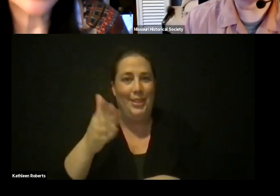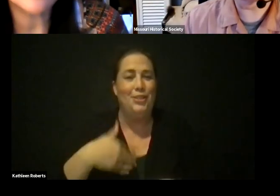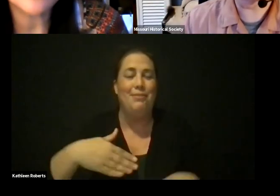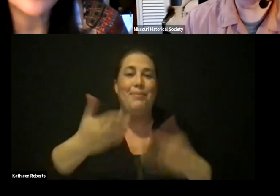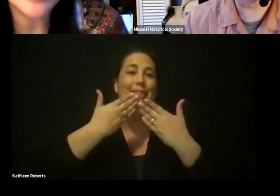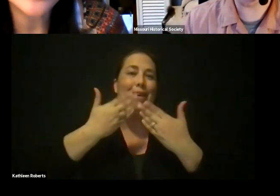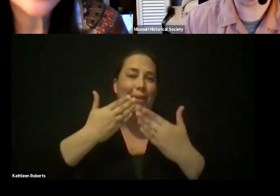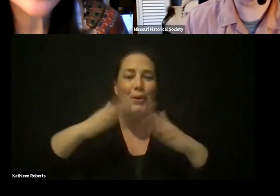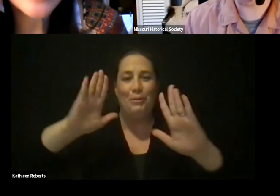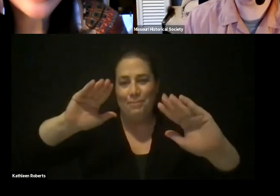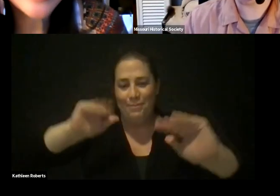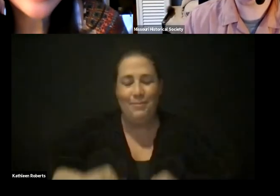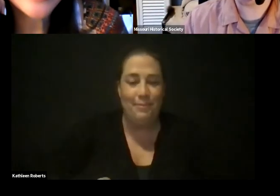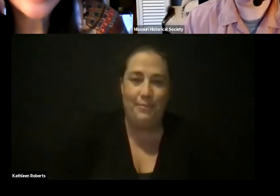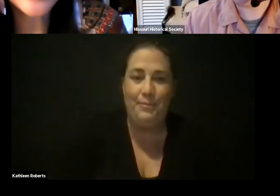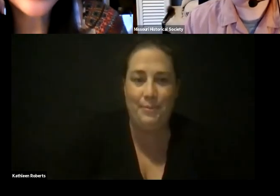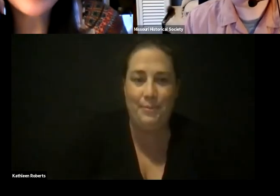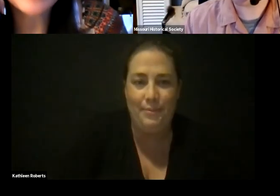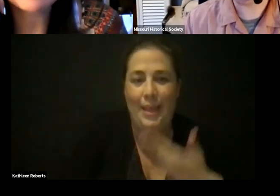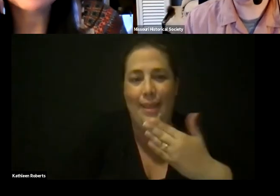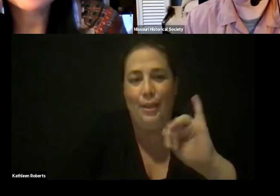Did your uncle have access to extra food? Or did he forego eating to share his memories? Oh, that's a good question. I